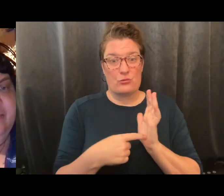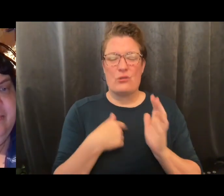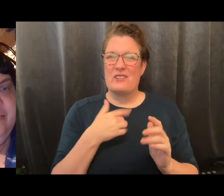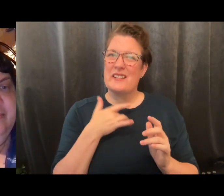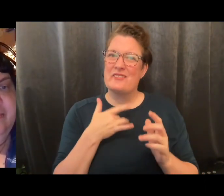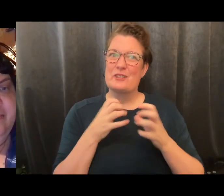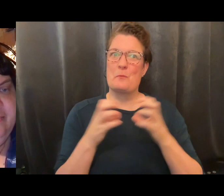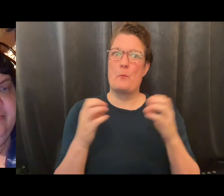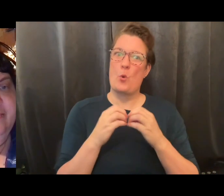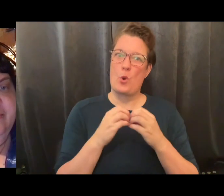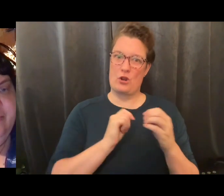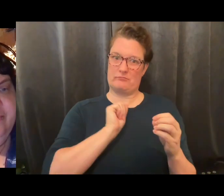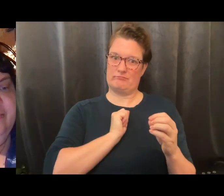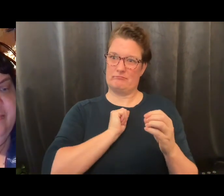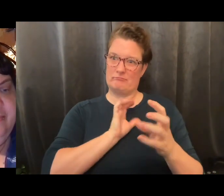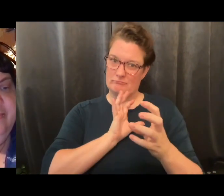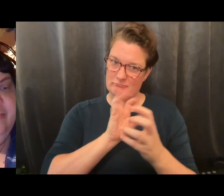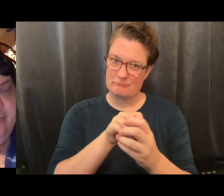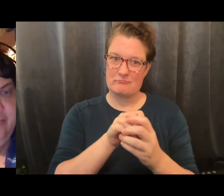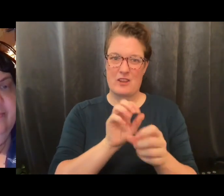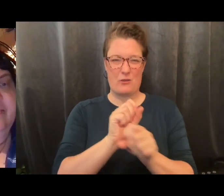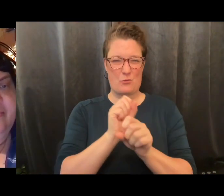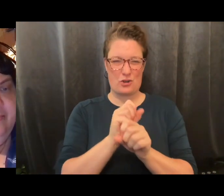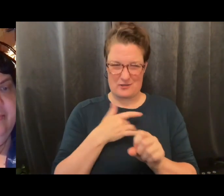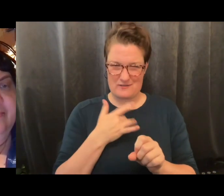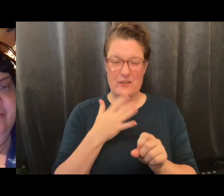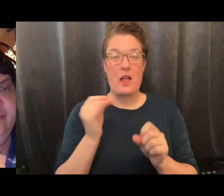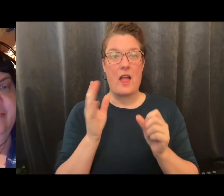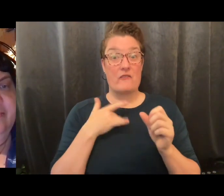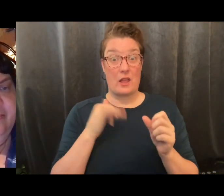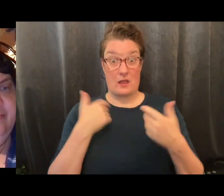in the work and also seen of who I am and what I have to offer.